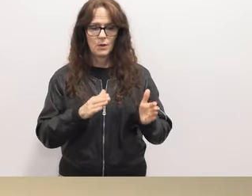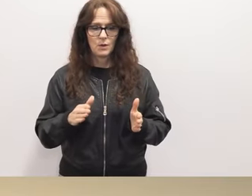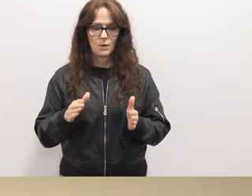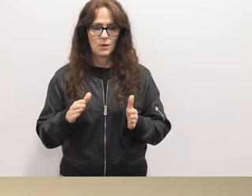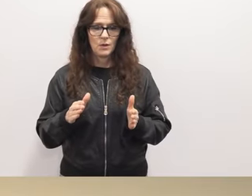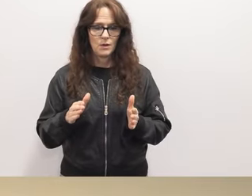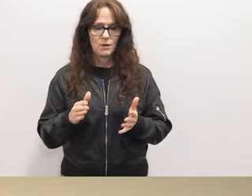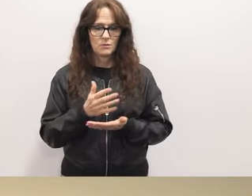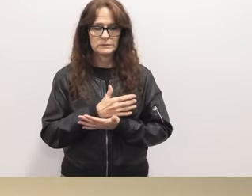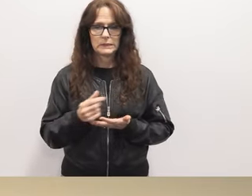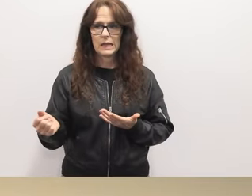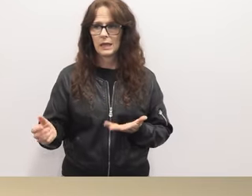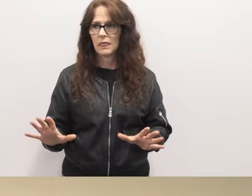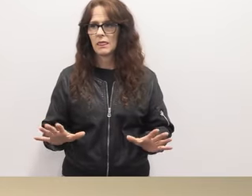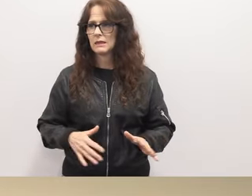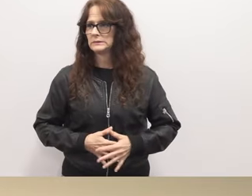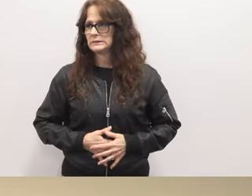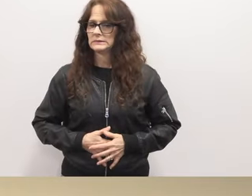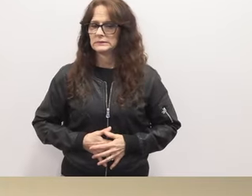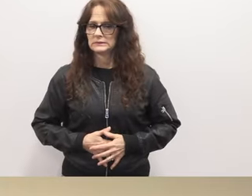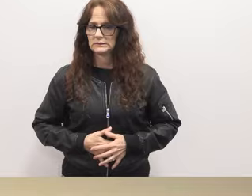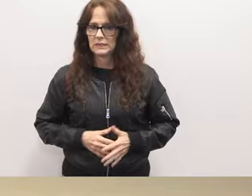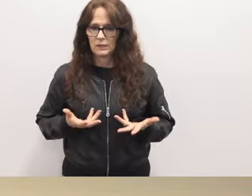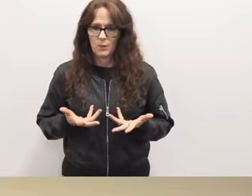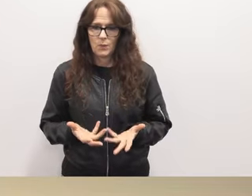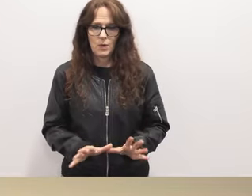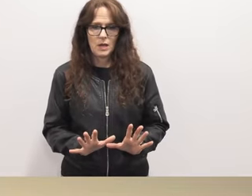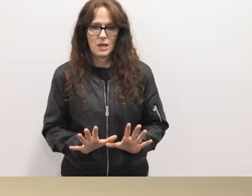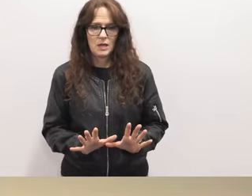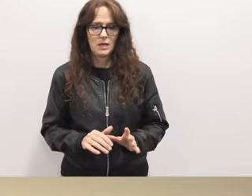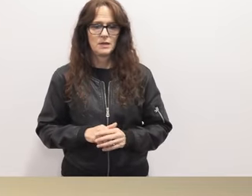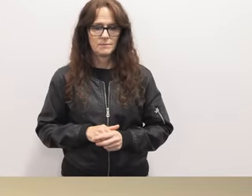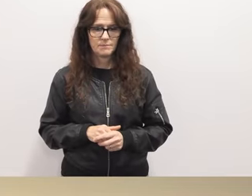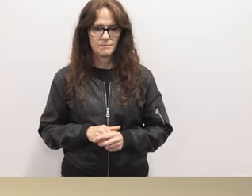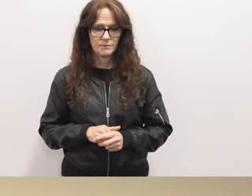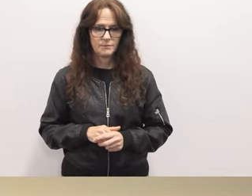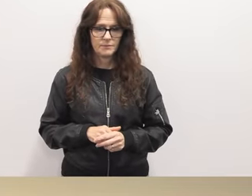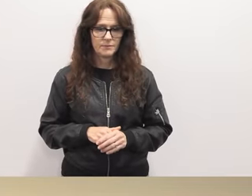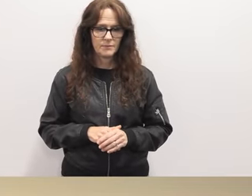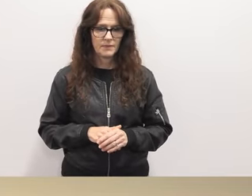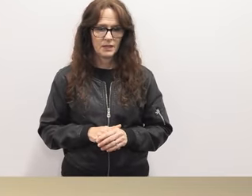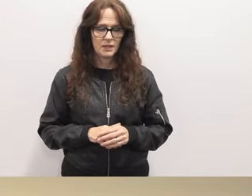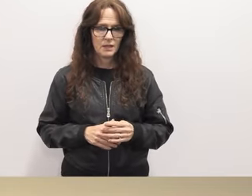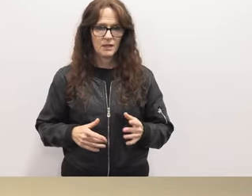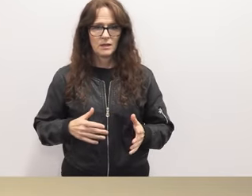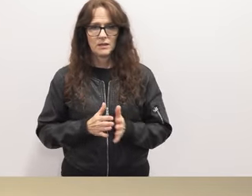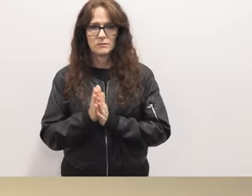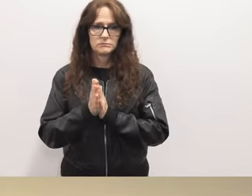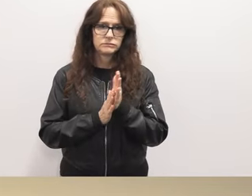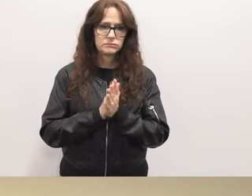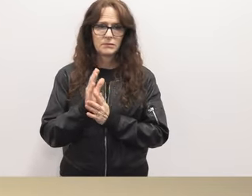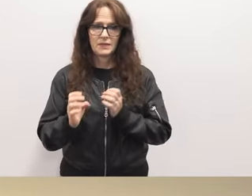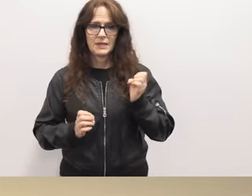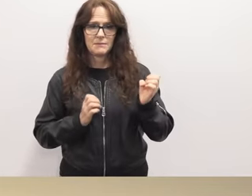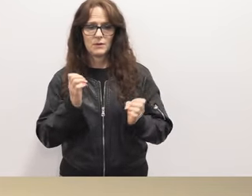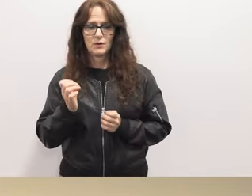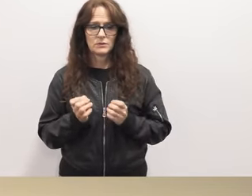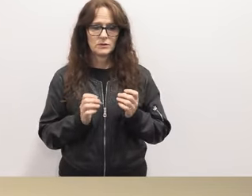And so instead of actually being effective, you just kind of run out of gas, run out of emotional energy and you just stop pushing.